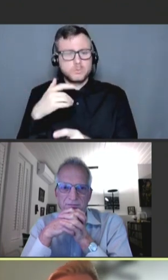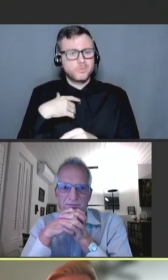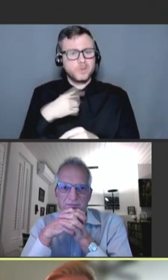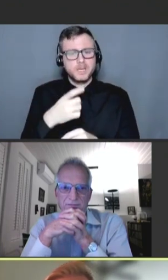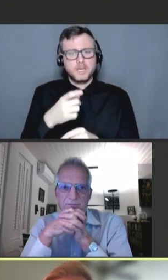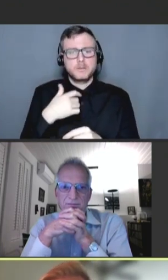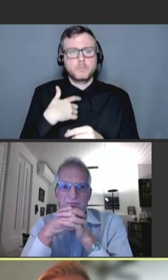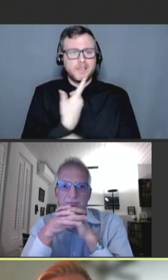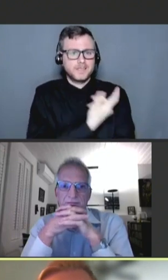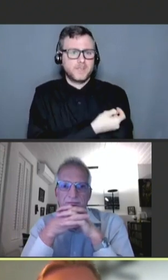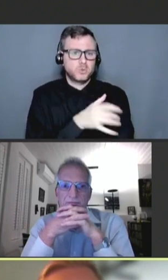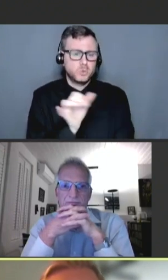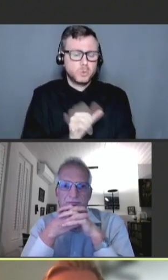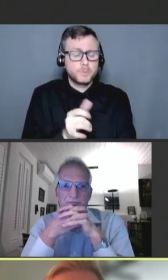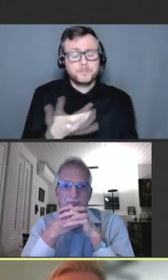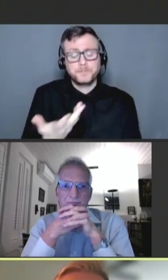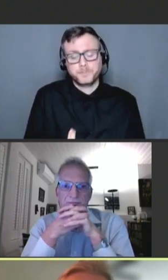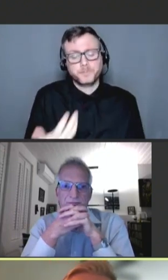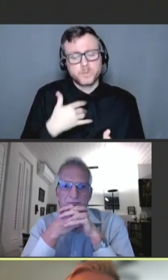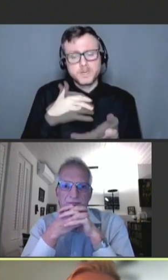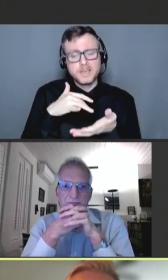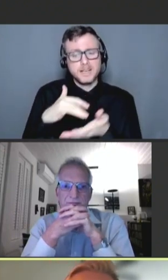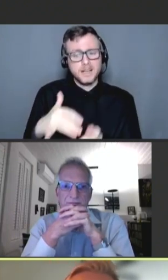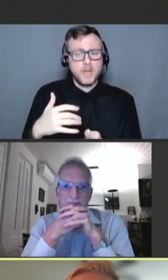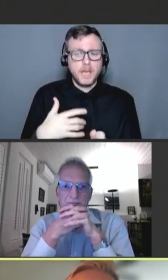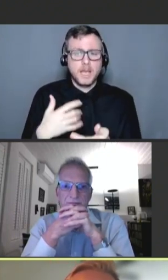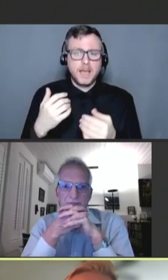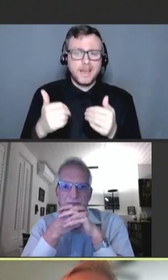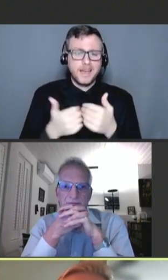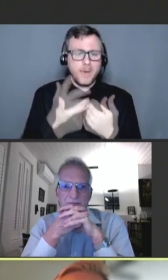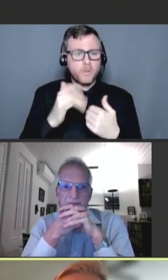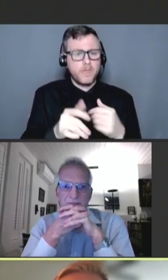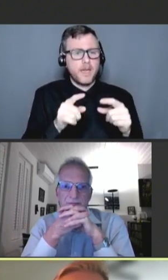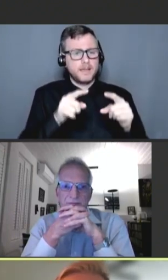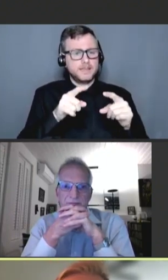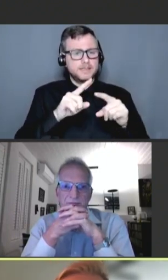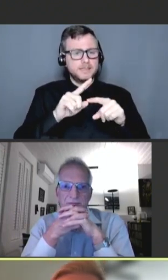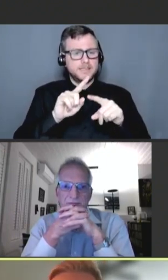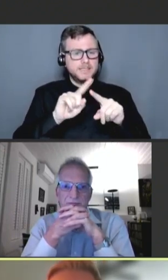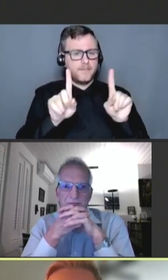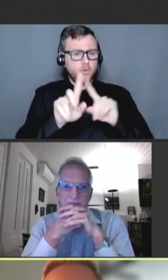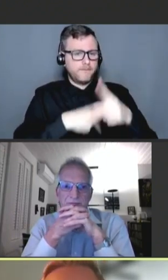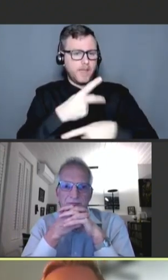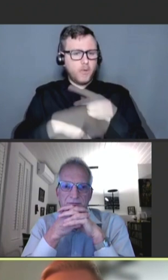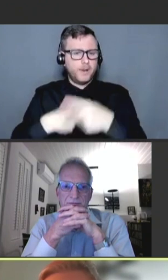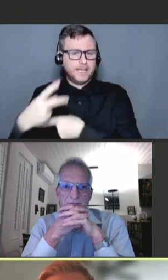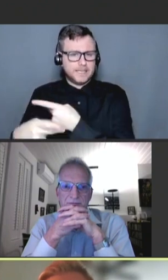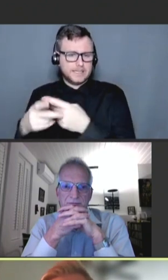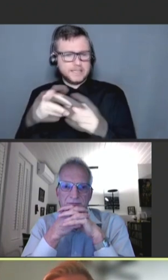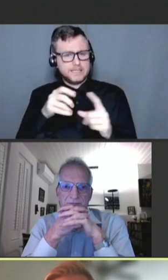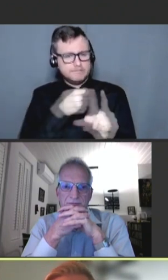so studies in regards to how the variants have impacted this particular question, it rings very